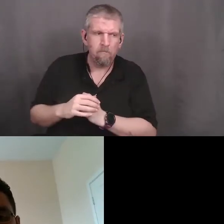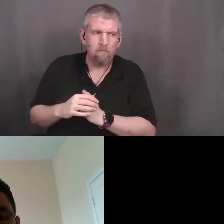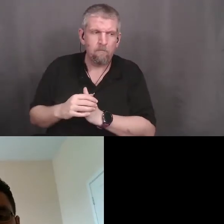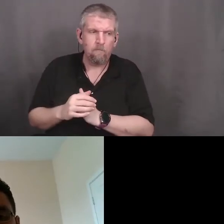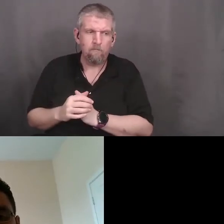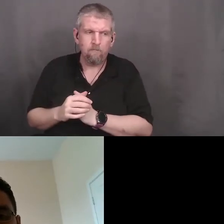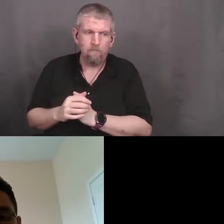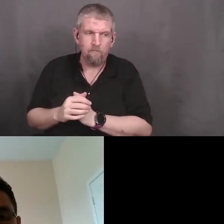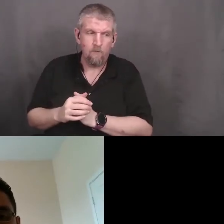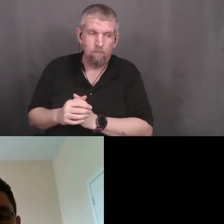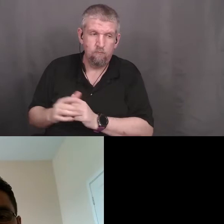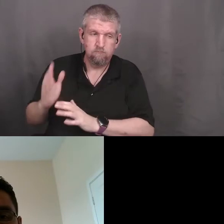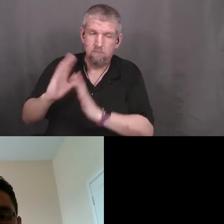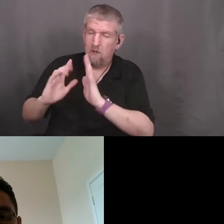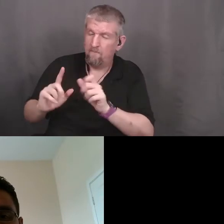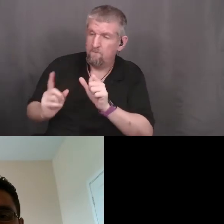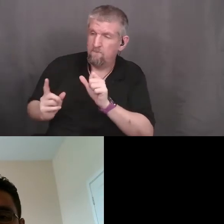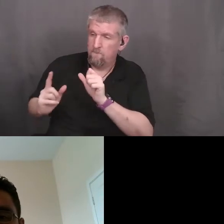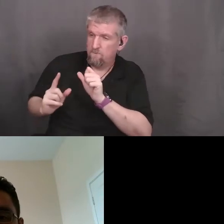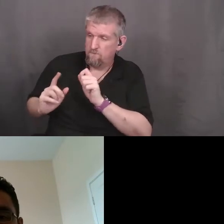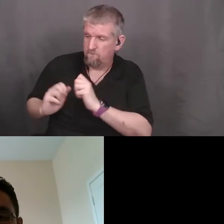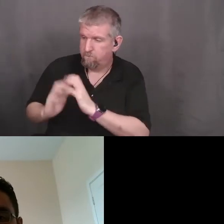Our origins go back to the 1970s,